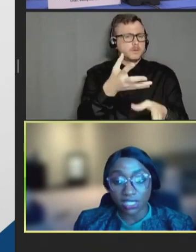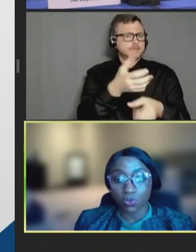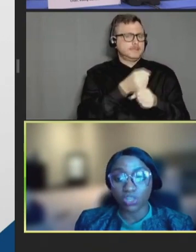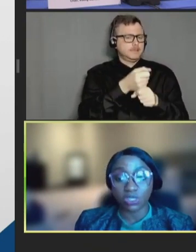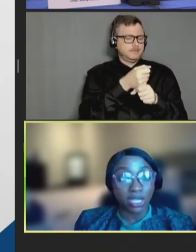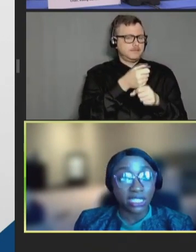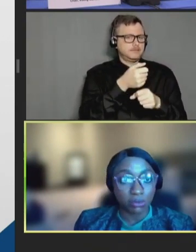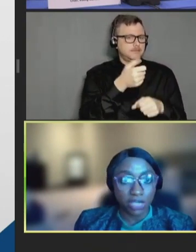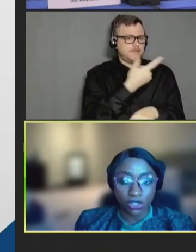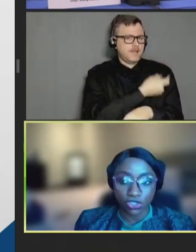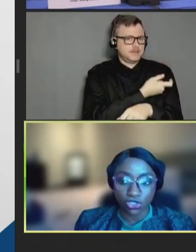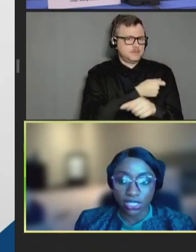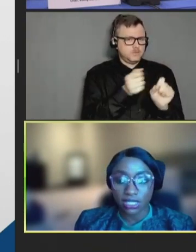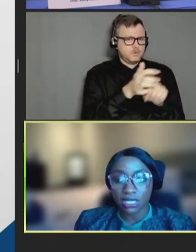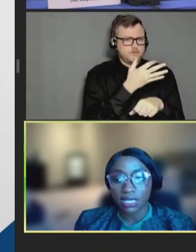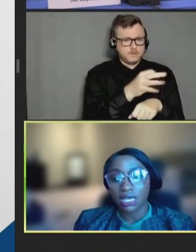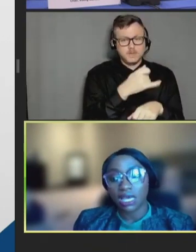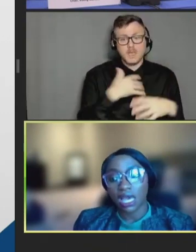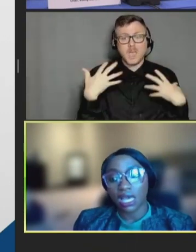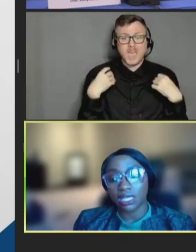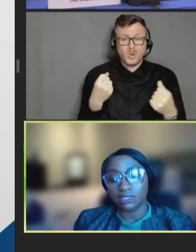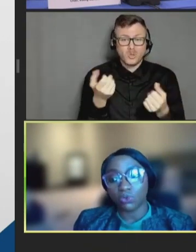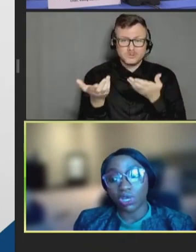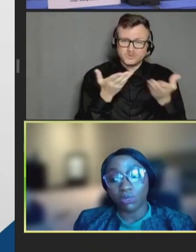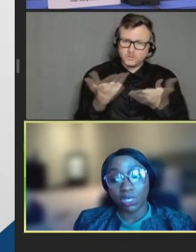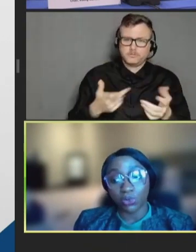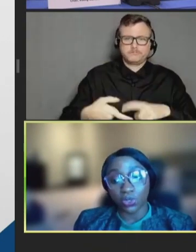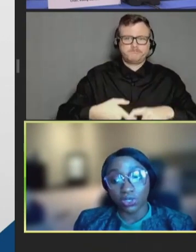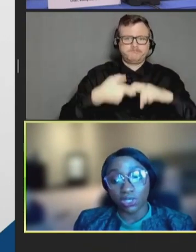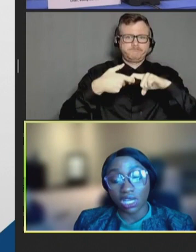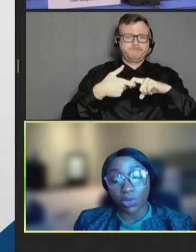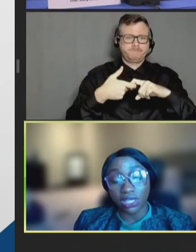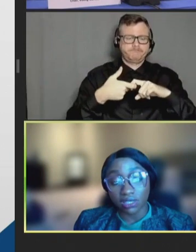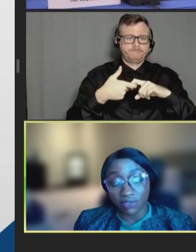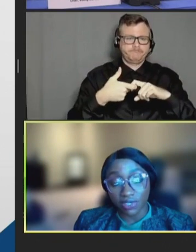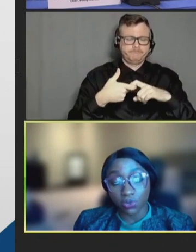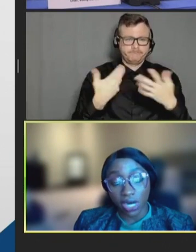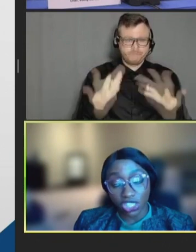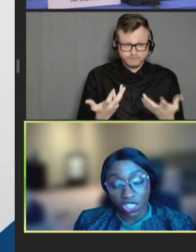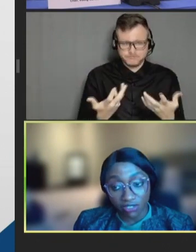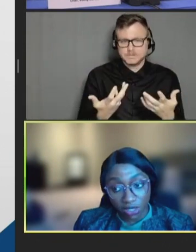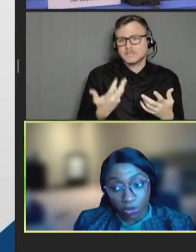were suspended in many countries. And when people -- and when the services were actually available,